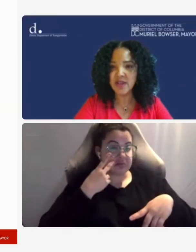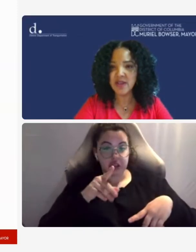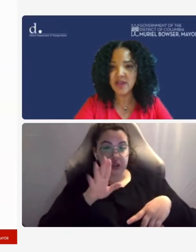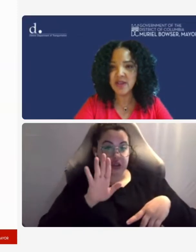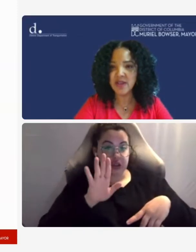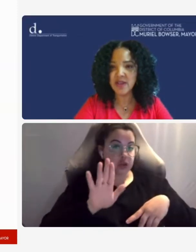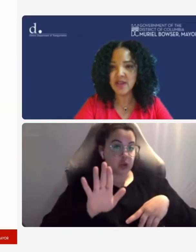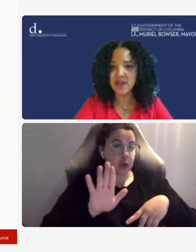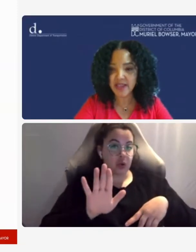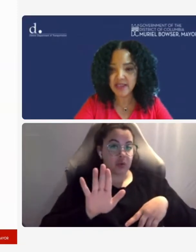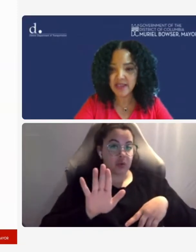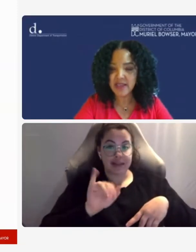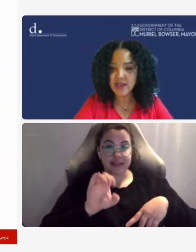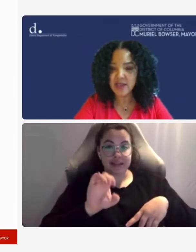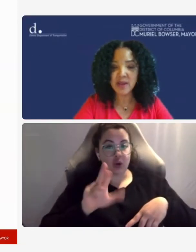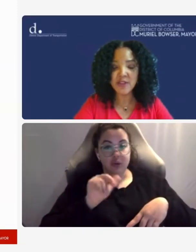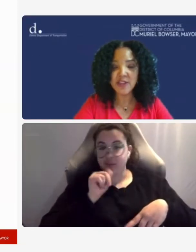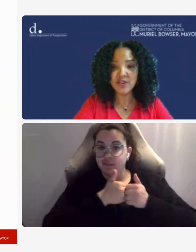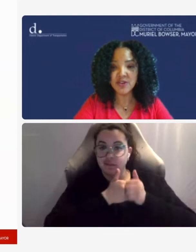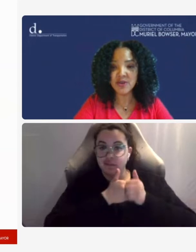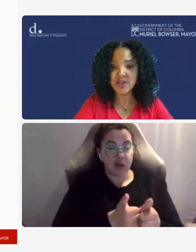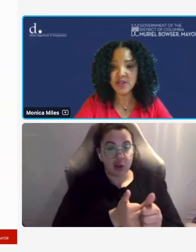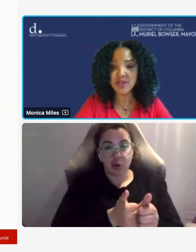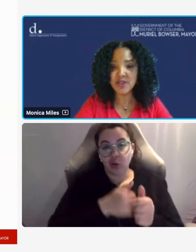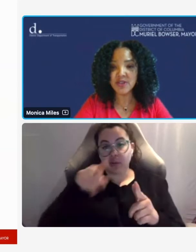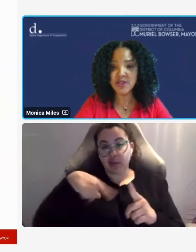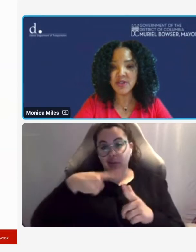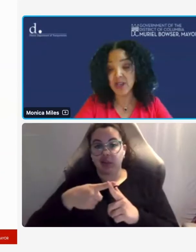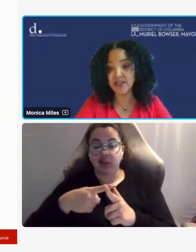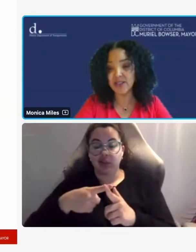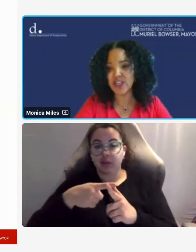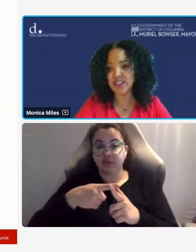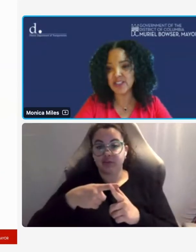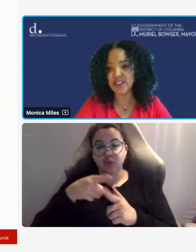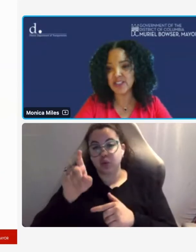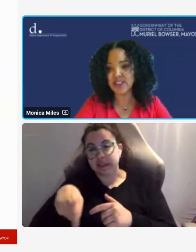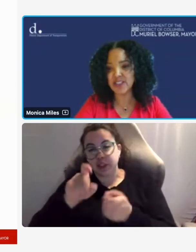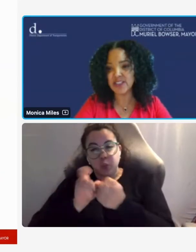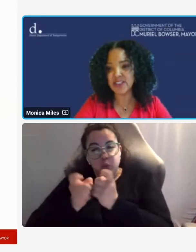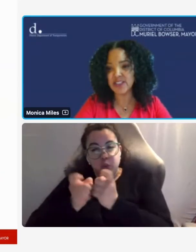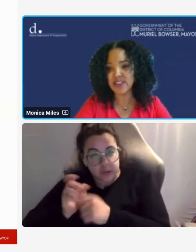was just not compliant um then you're going to have to have some kind of adjustment so i want to